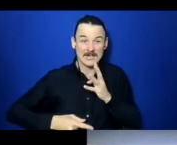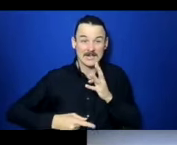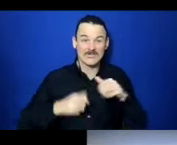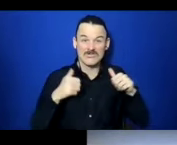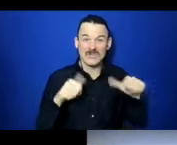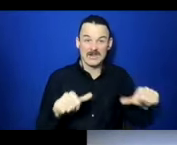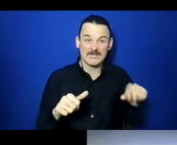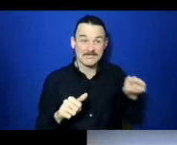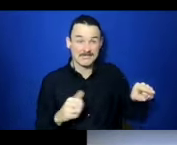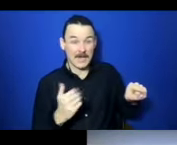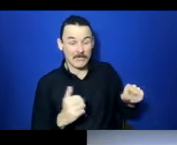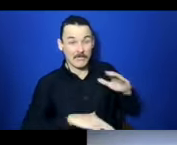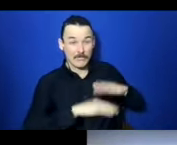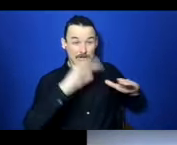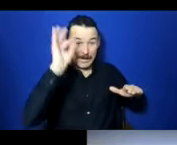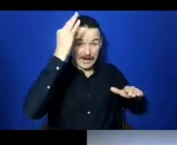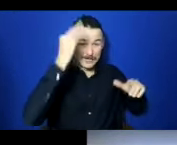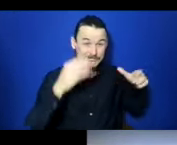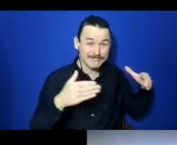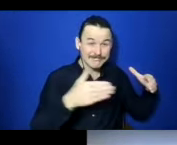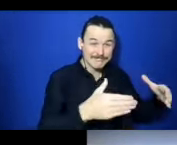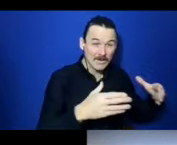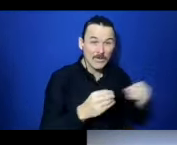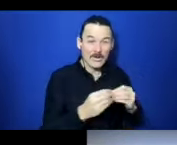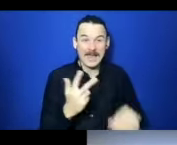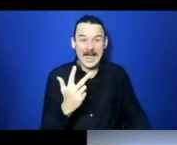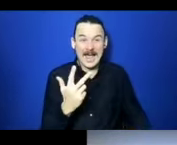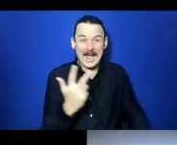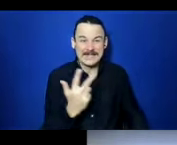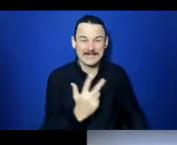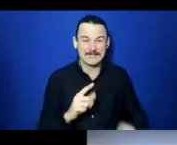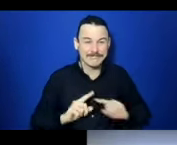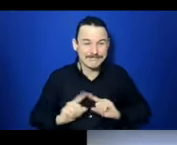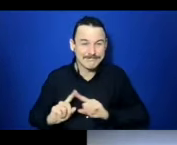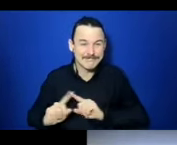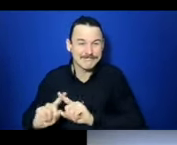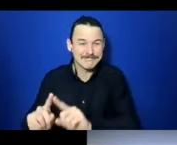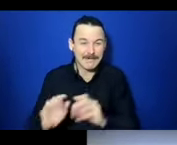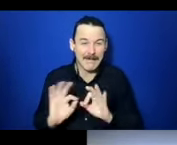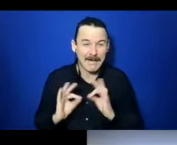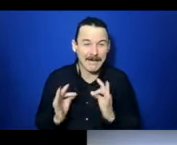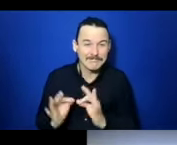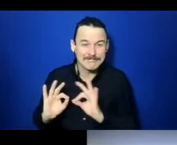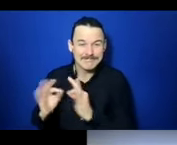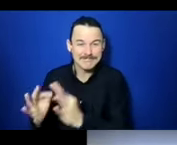with 18 different agencies all coordinating to their own sort of programmatic and policy